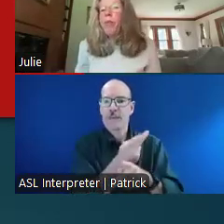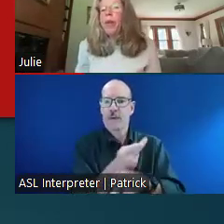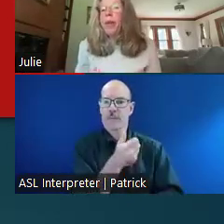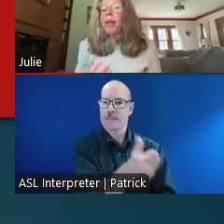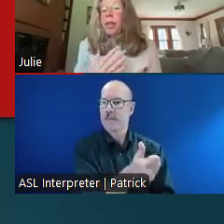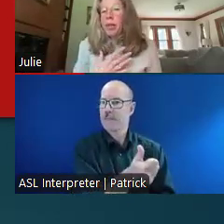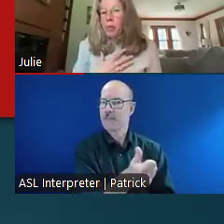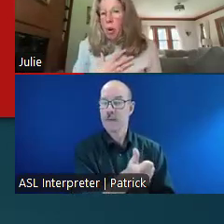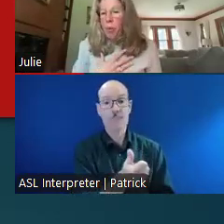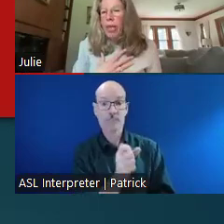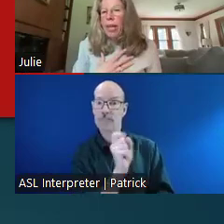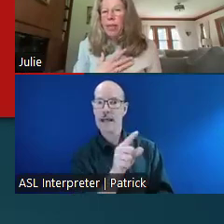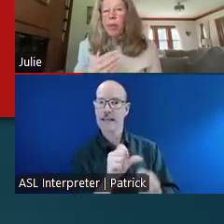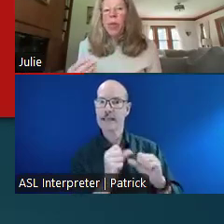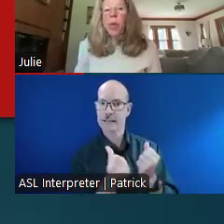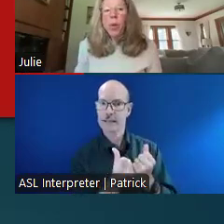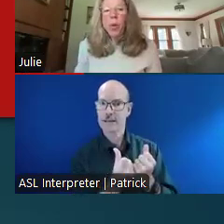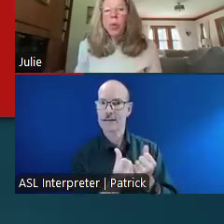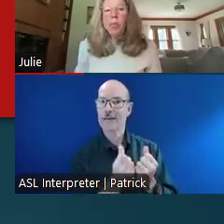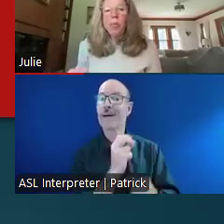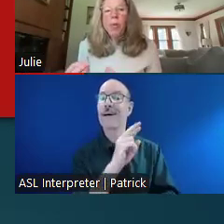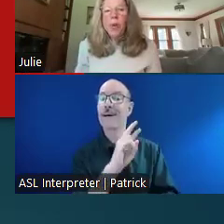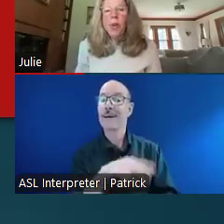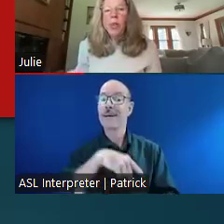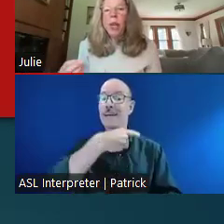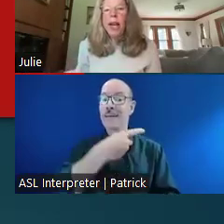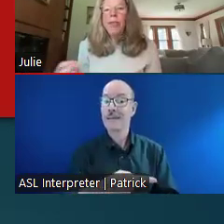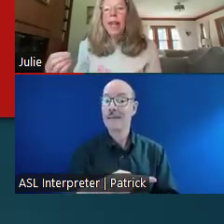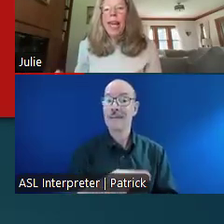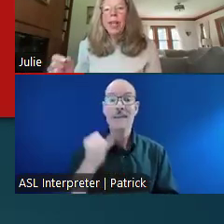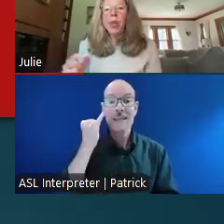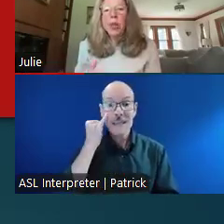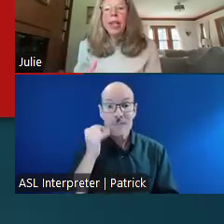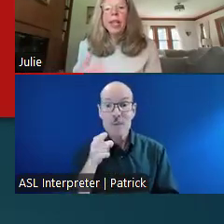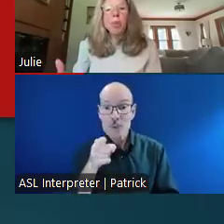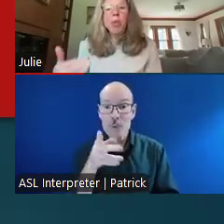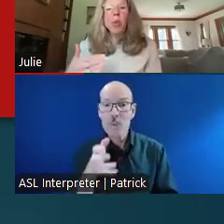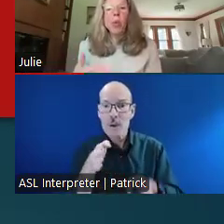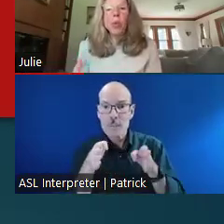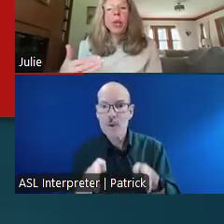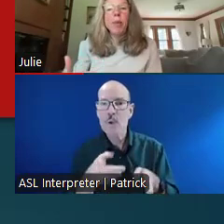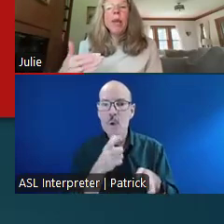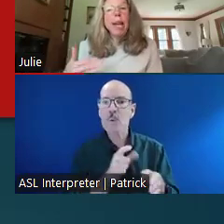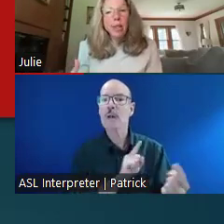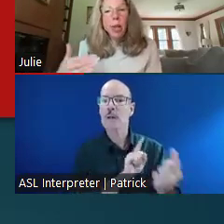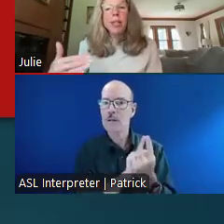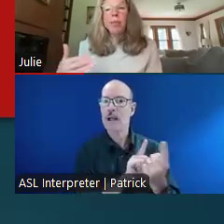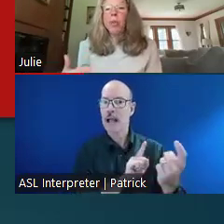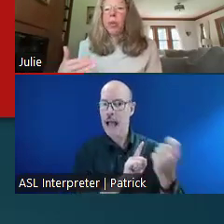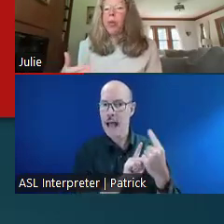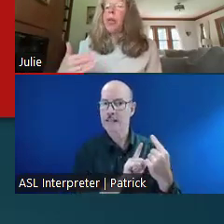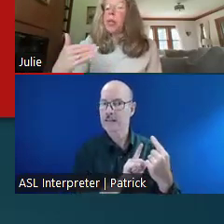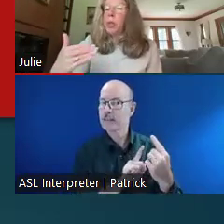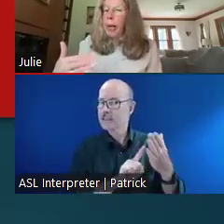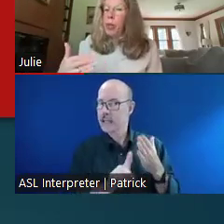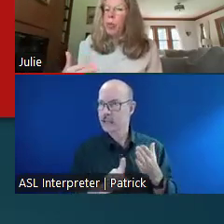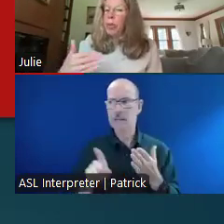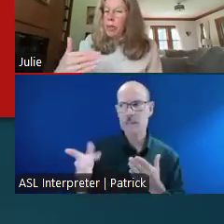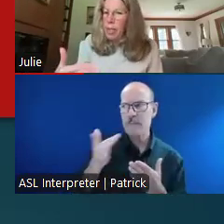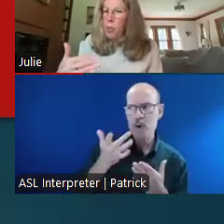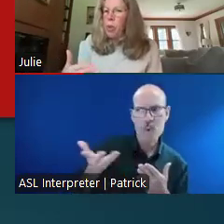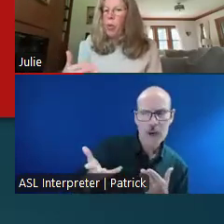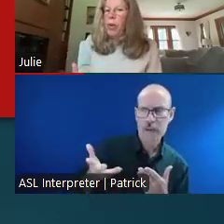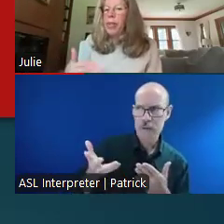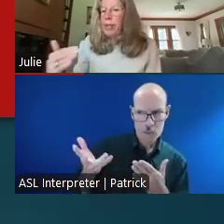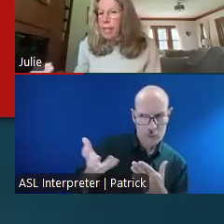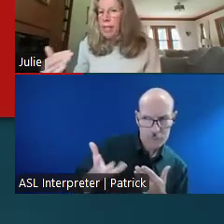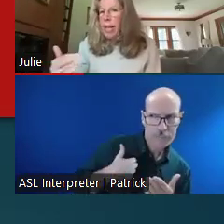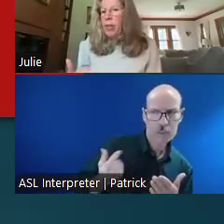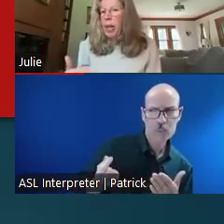Alternatively if you're someone, the primary caregiver who prefers to have an aide, who really comes to you all the time and checks in with you to make sure, is this what you want?